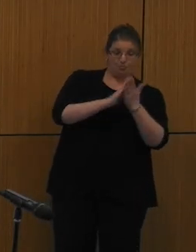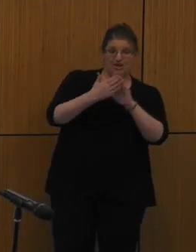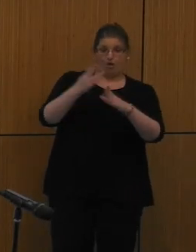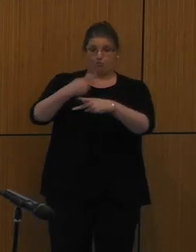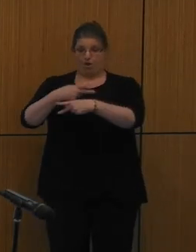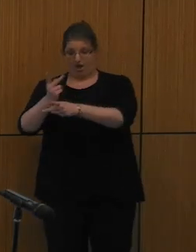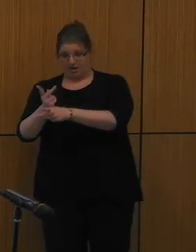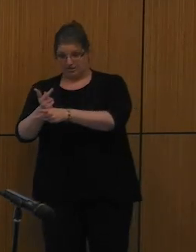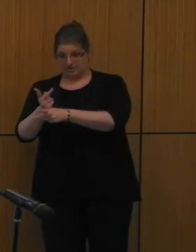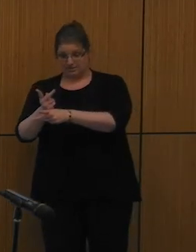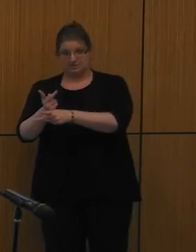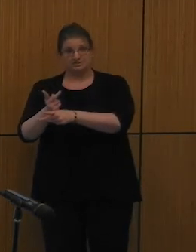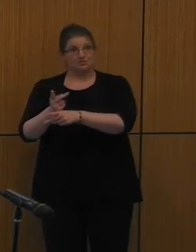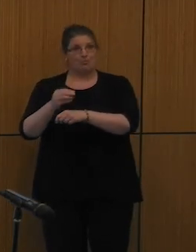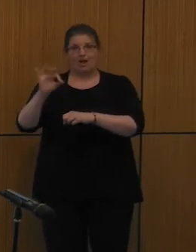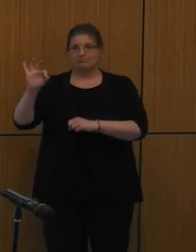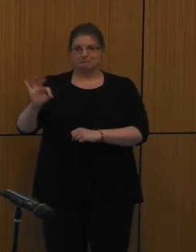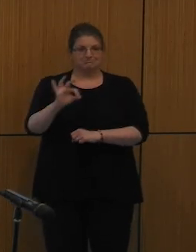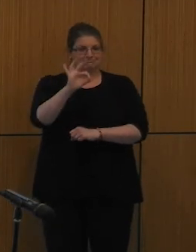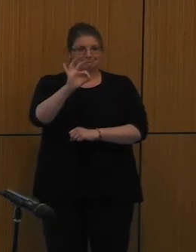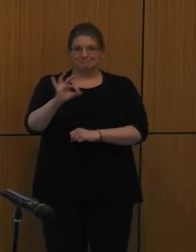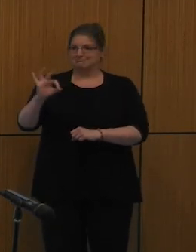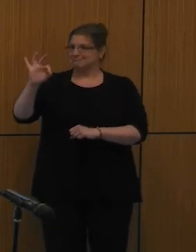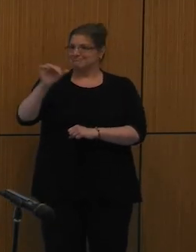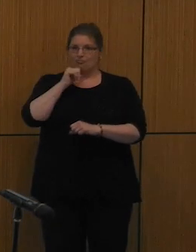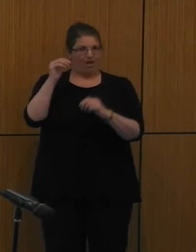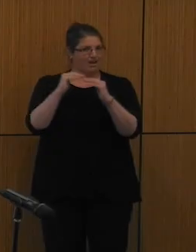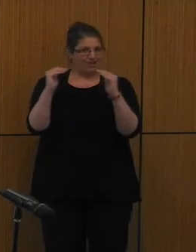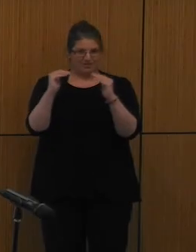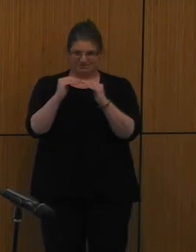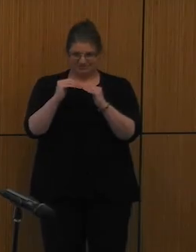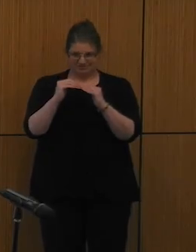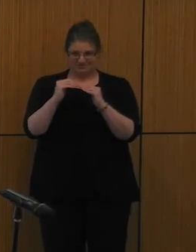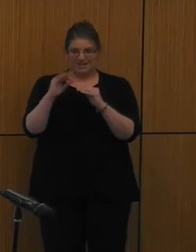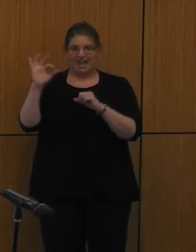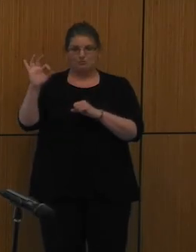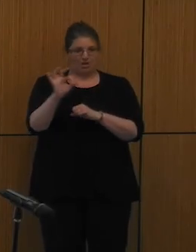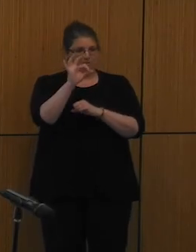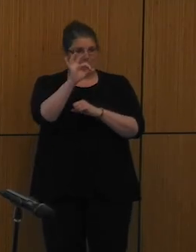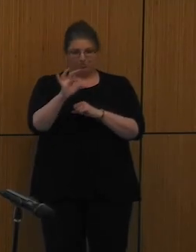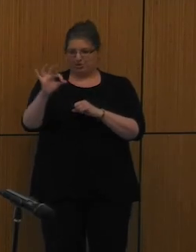But this is one where it oscillates a whole lot before it gets to its end point.